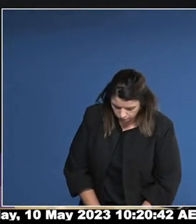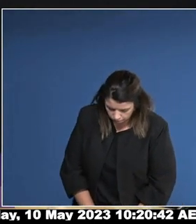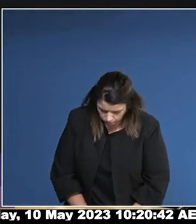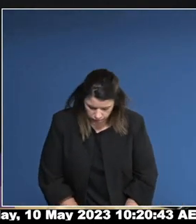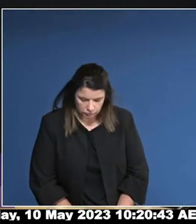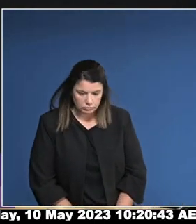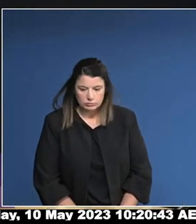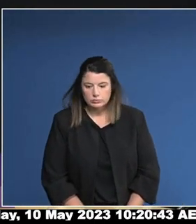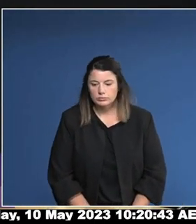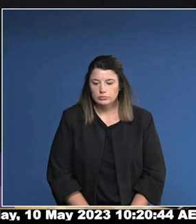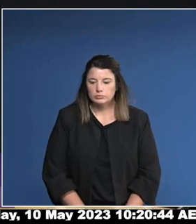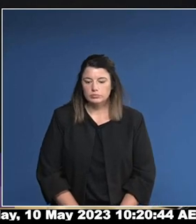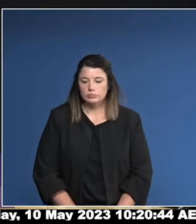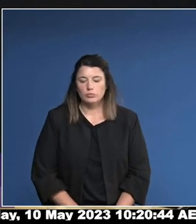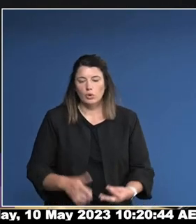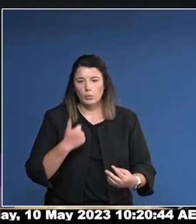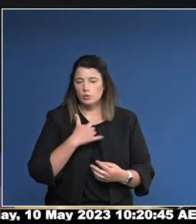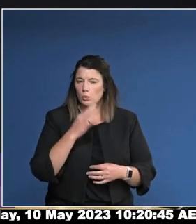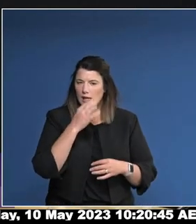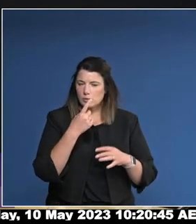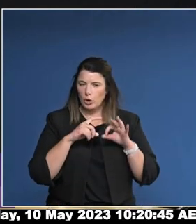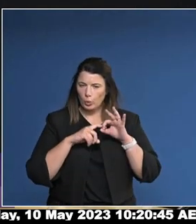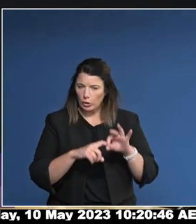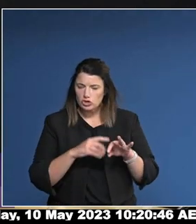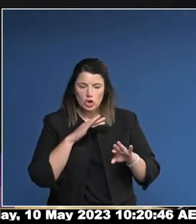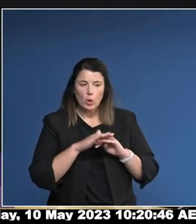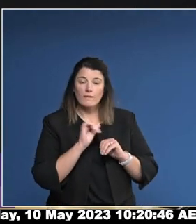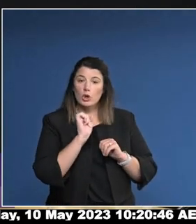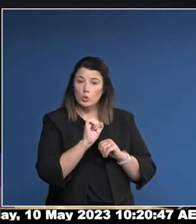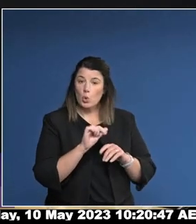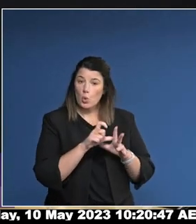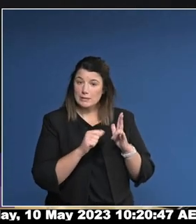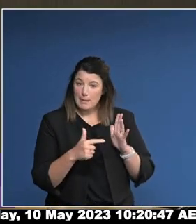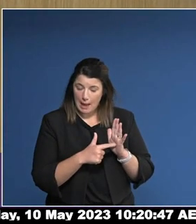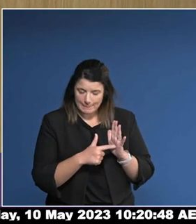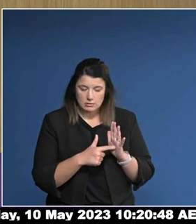It was in relation to the situation where your department officials, or the case